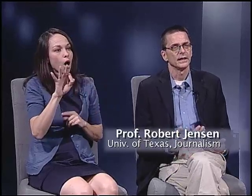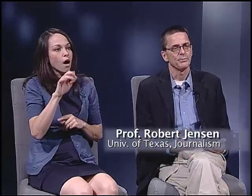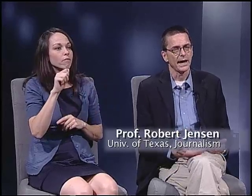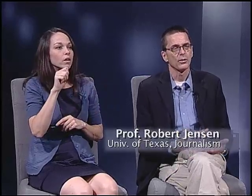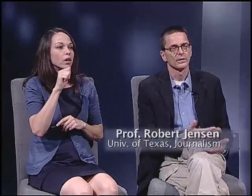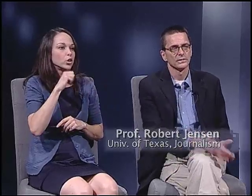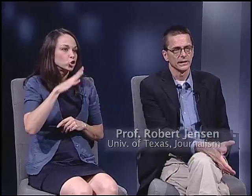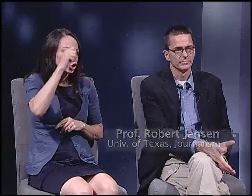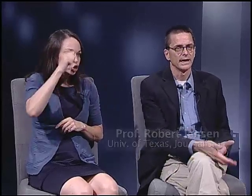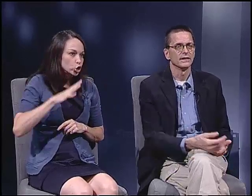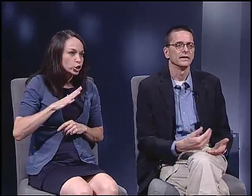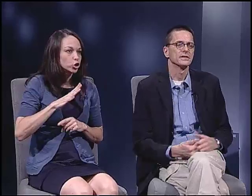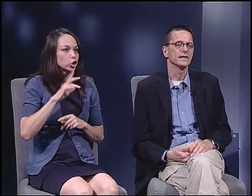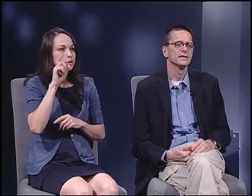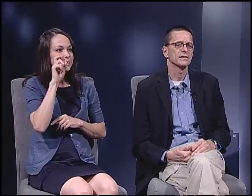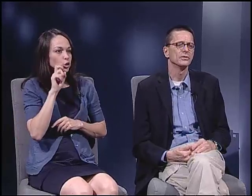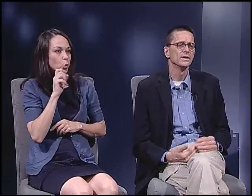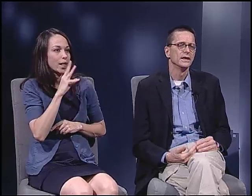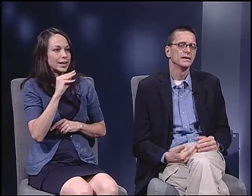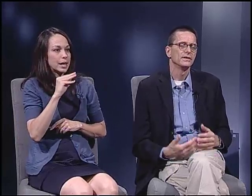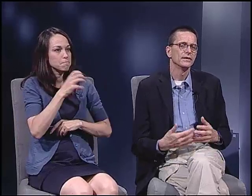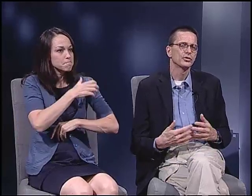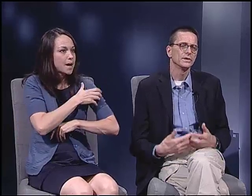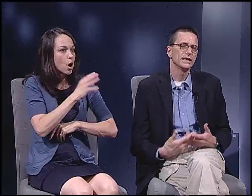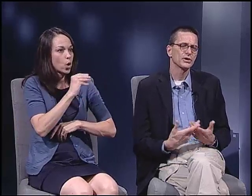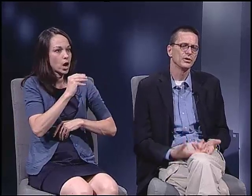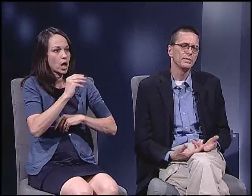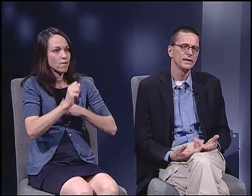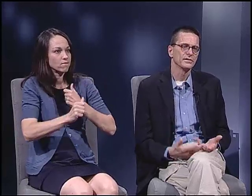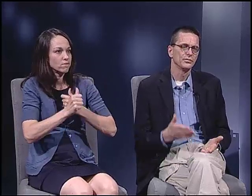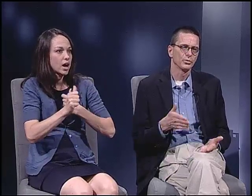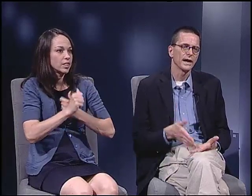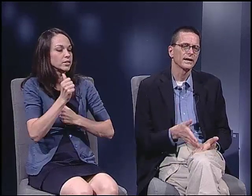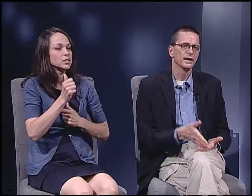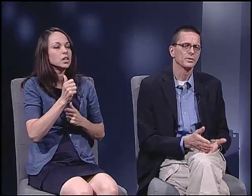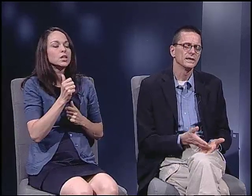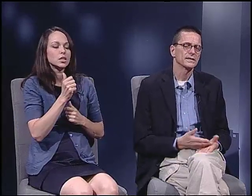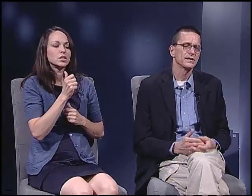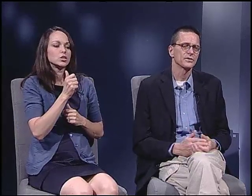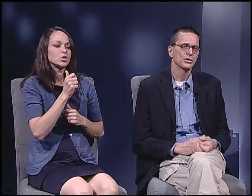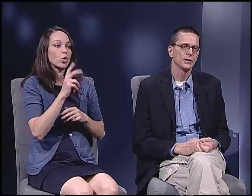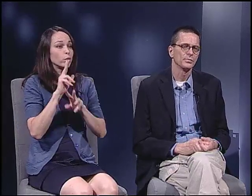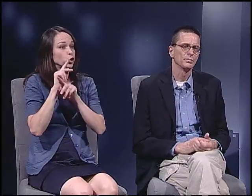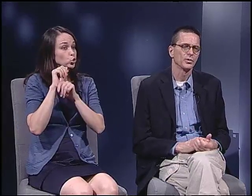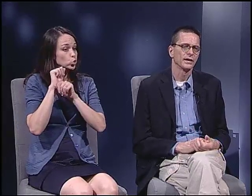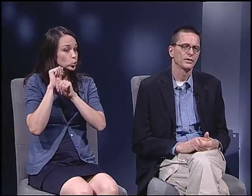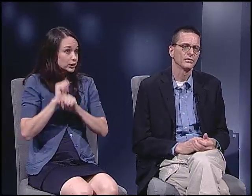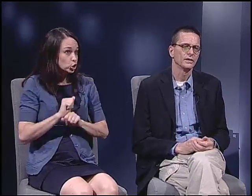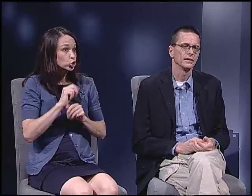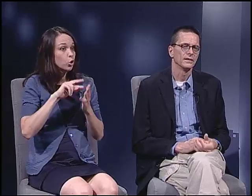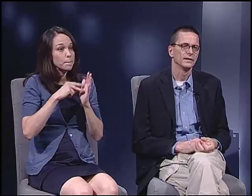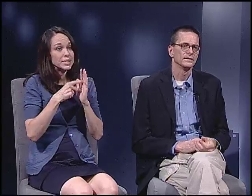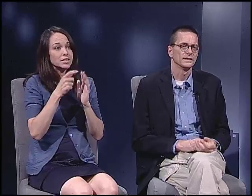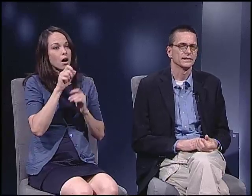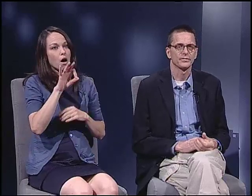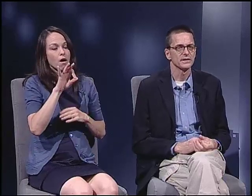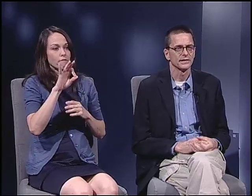and power and violence. And so, the traditional means of direct government censorship of pornography, let's face it,